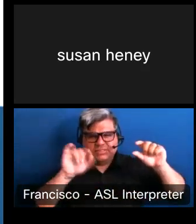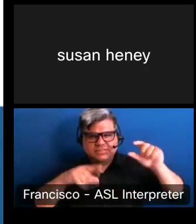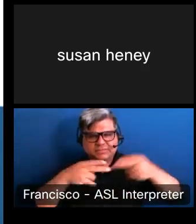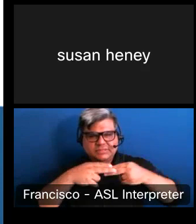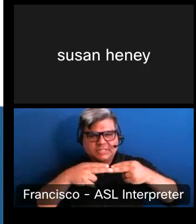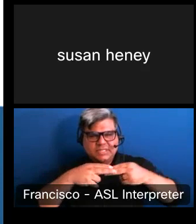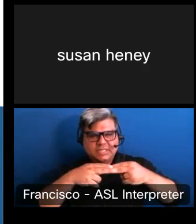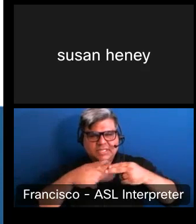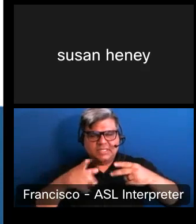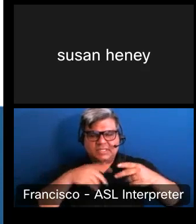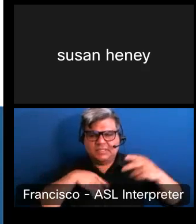Can you now see my